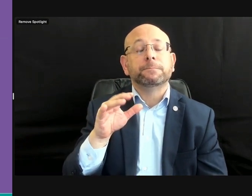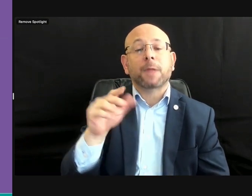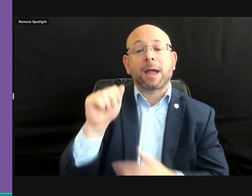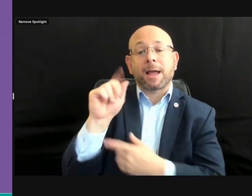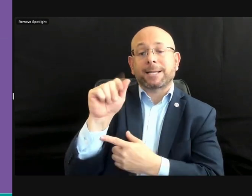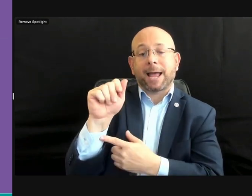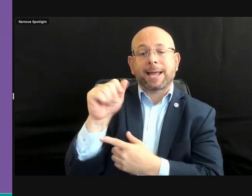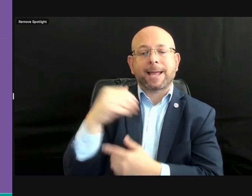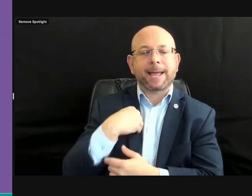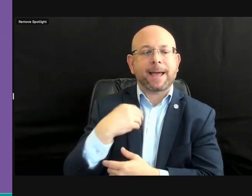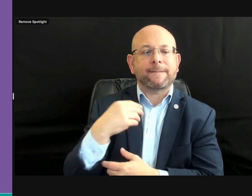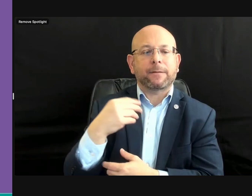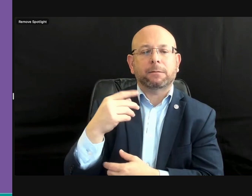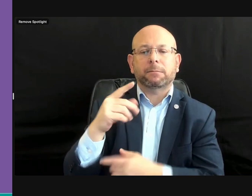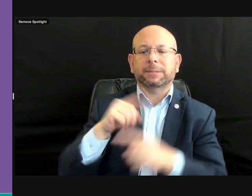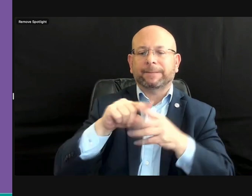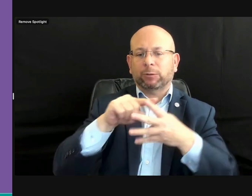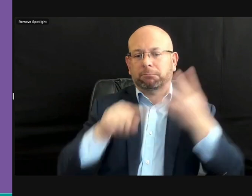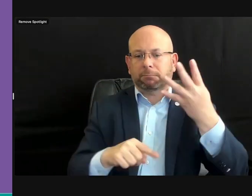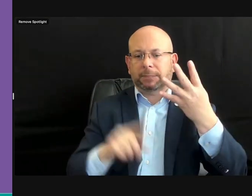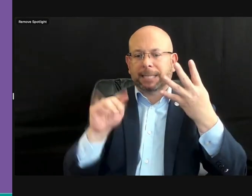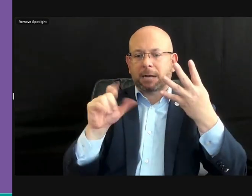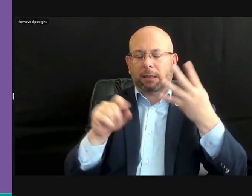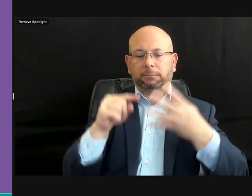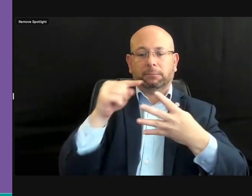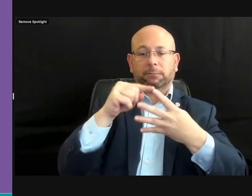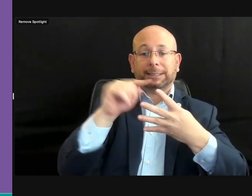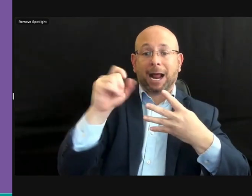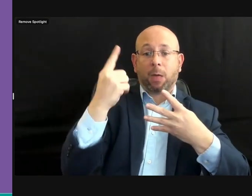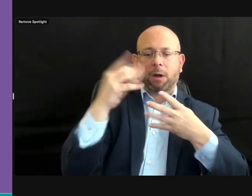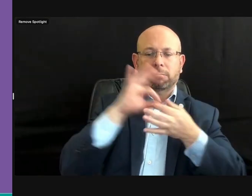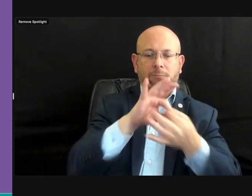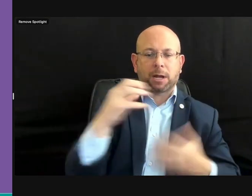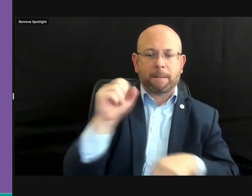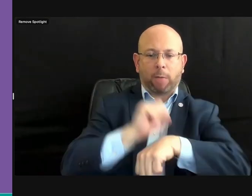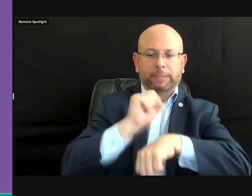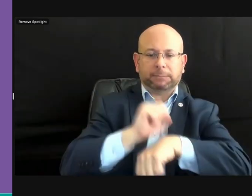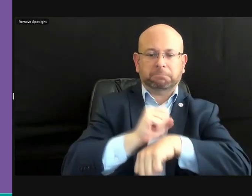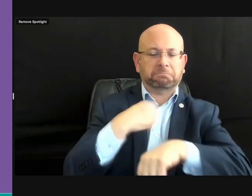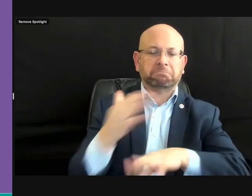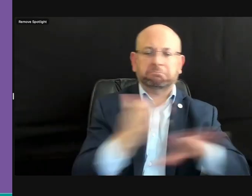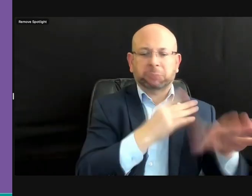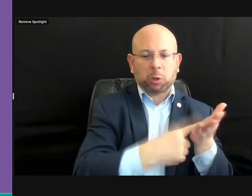The ADA consists of several sections known as titles, starting with Title I, which applies to employment.